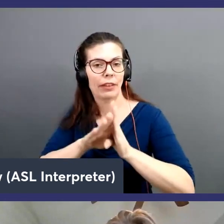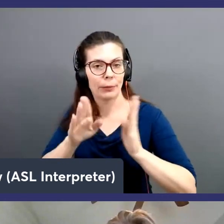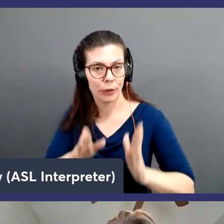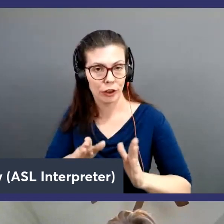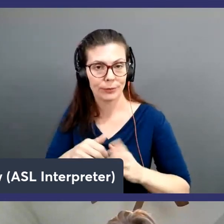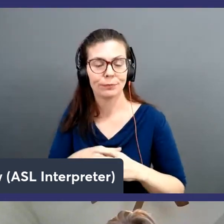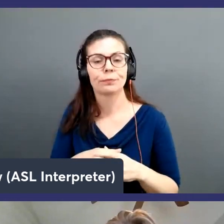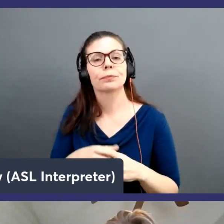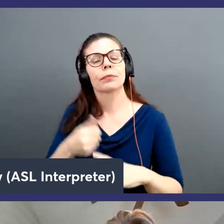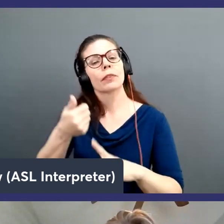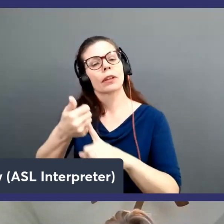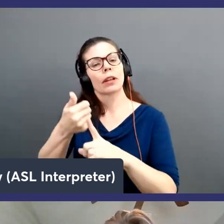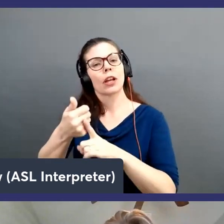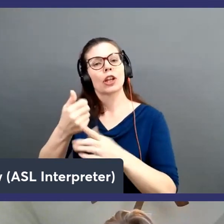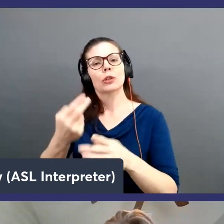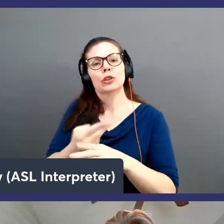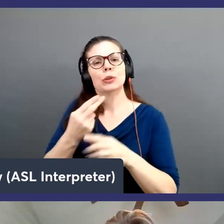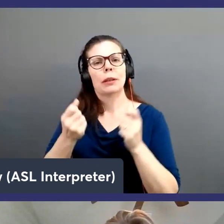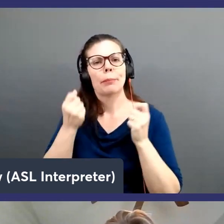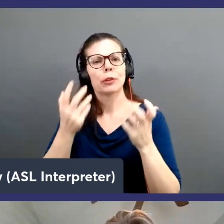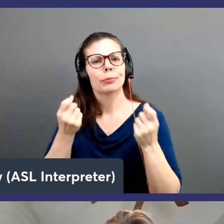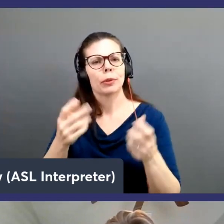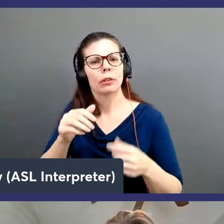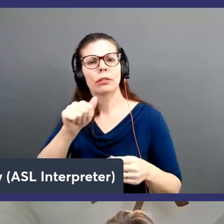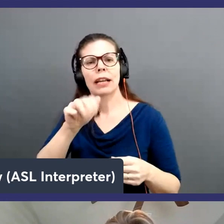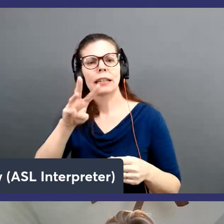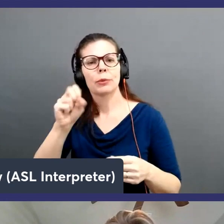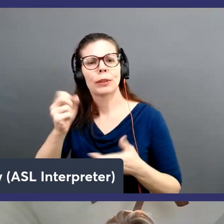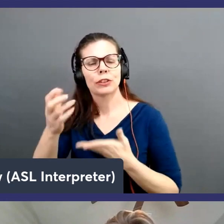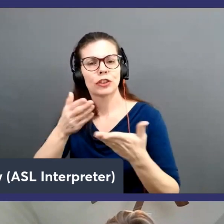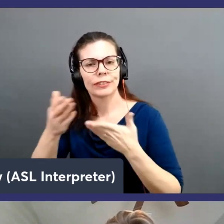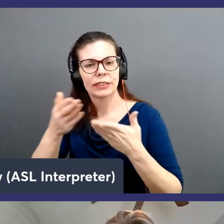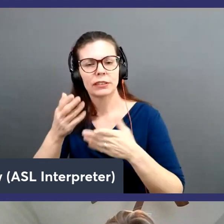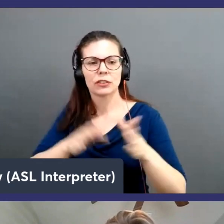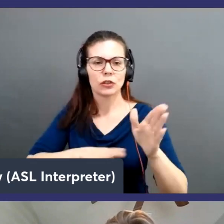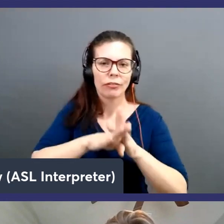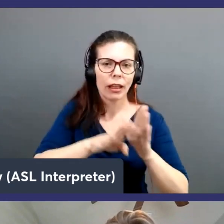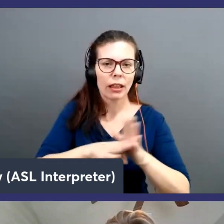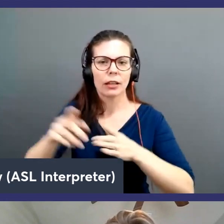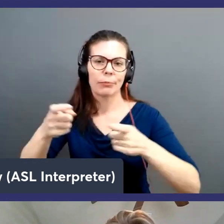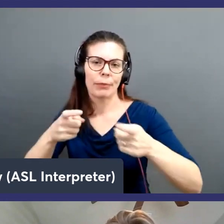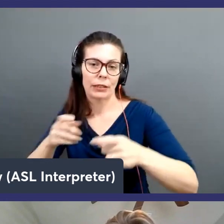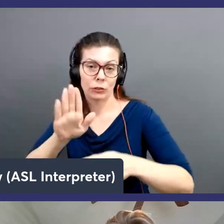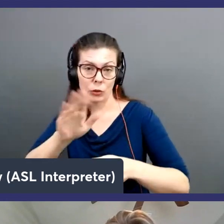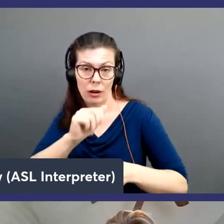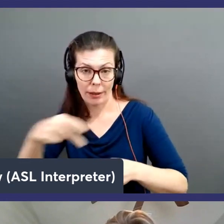You'll be using multiple AWS services to develop and manage your applications